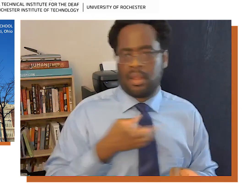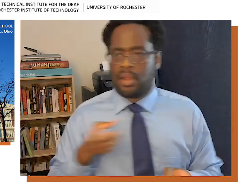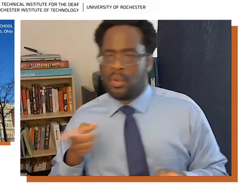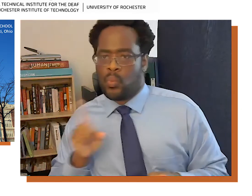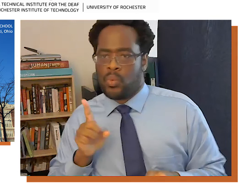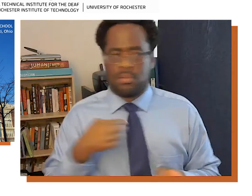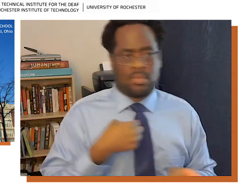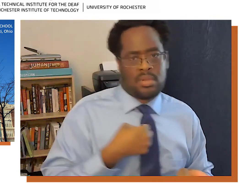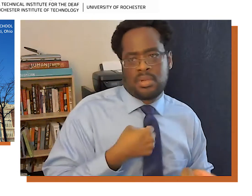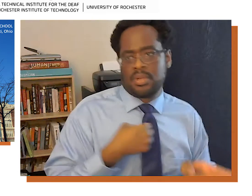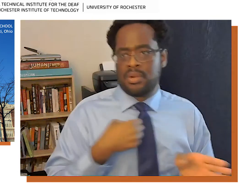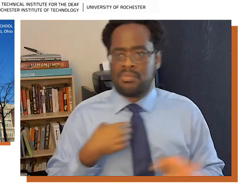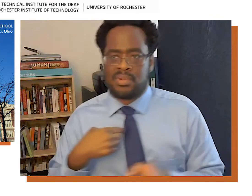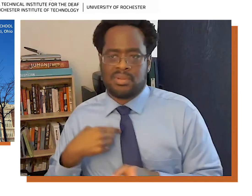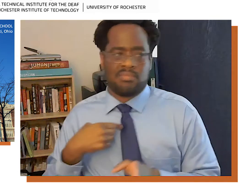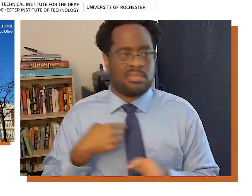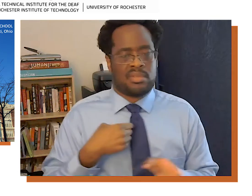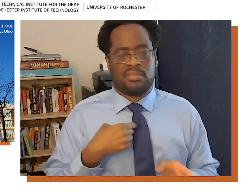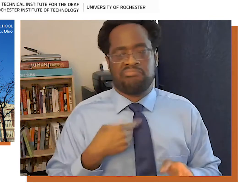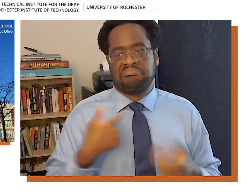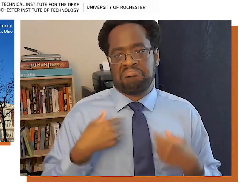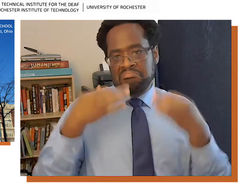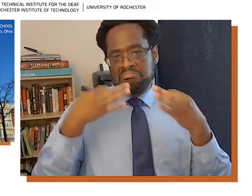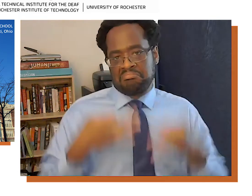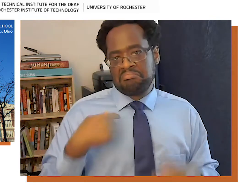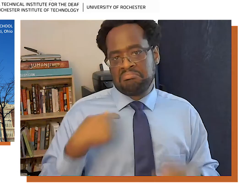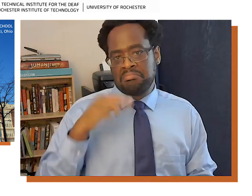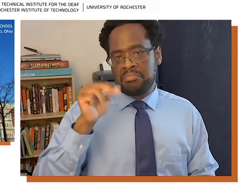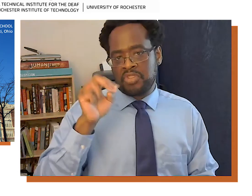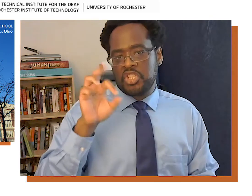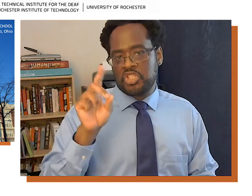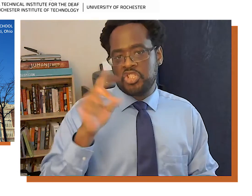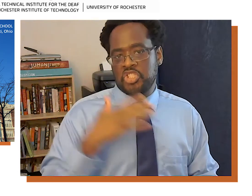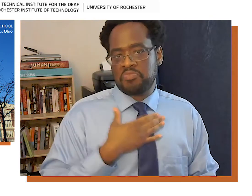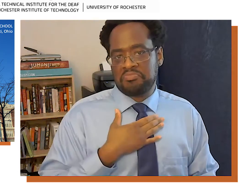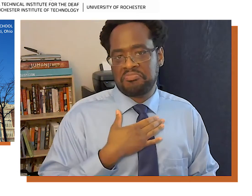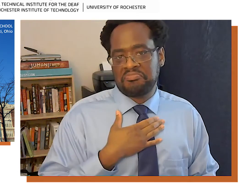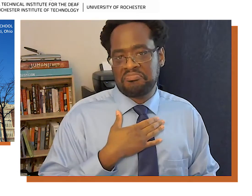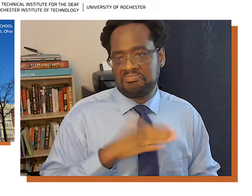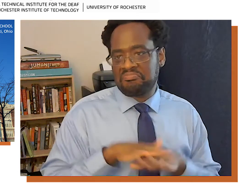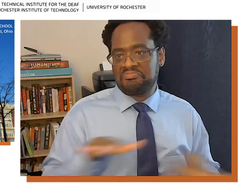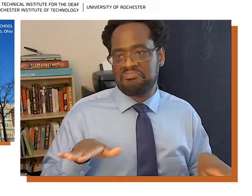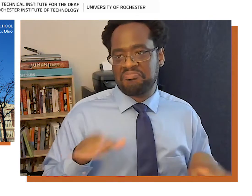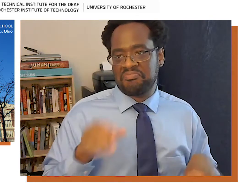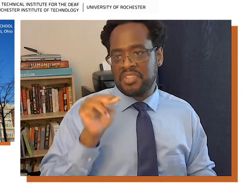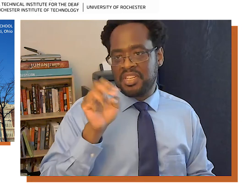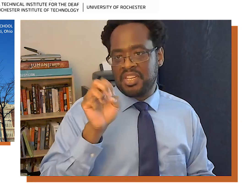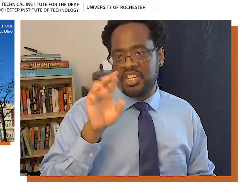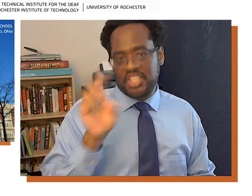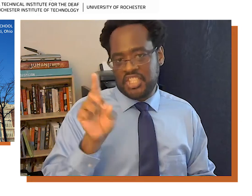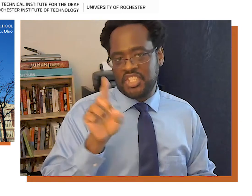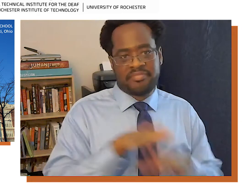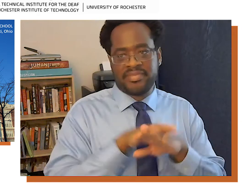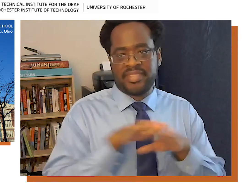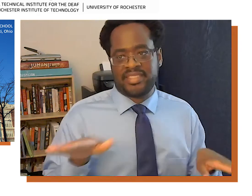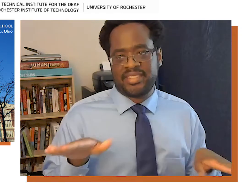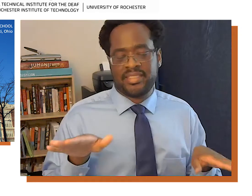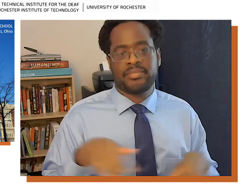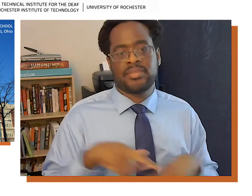I had to pick one of these identities between the different groups of high-school students, and I picked nerd. Nerd was it for me.